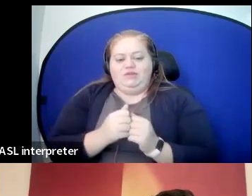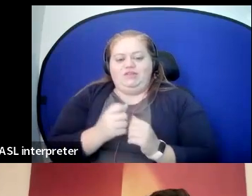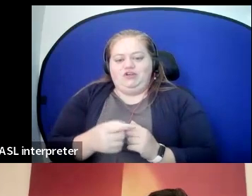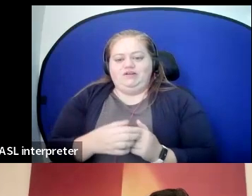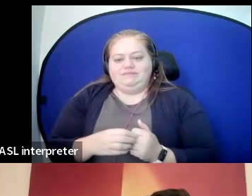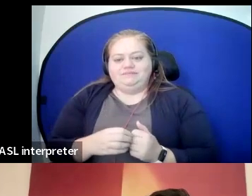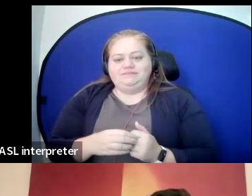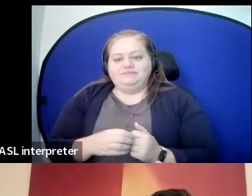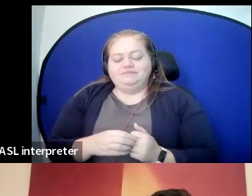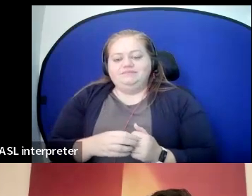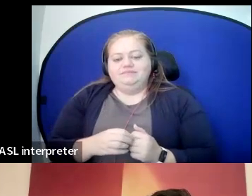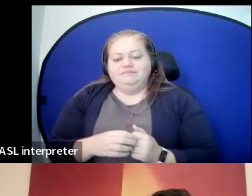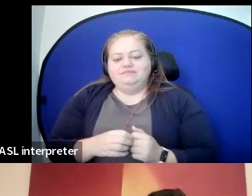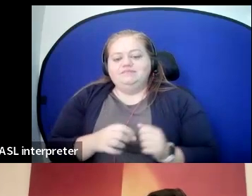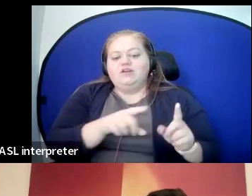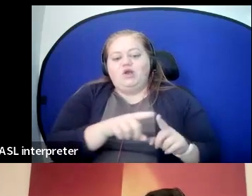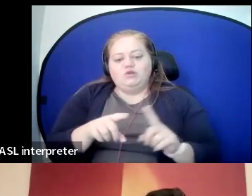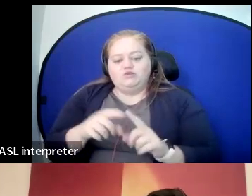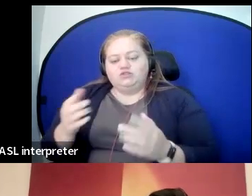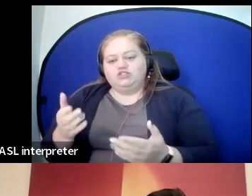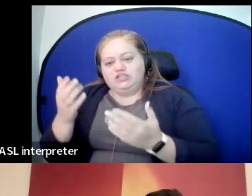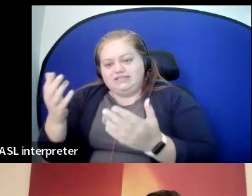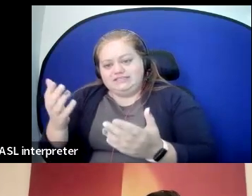That said, she also suggested that we